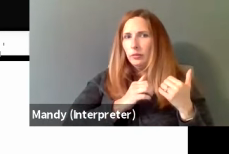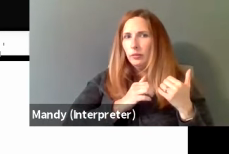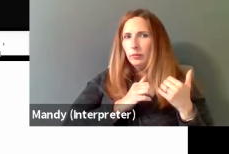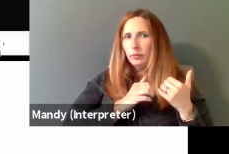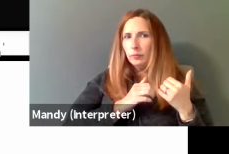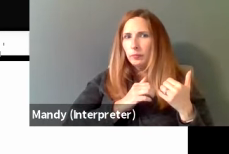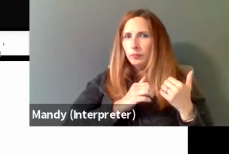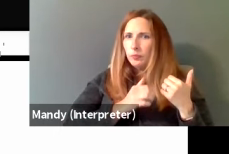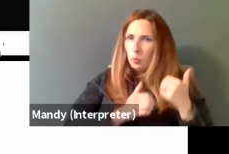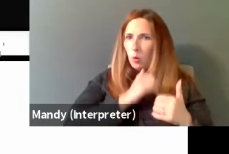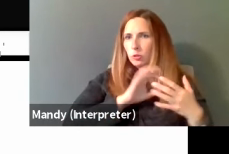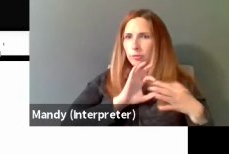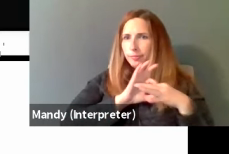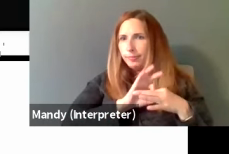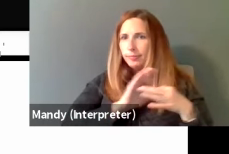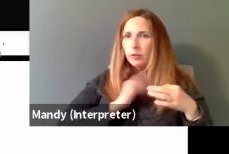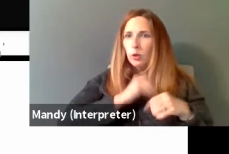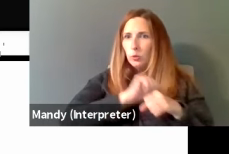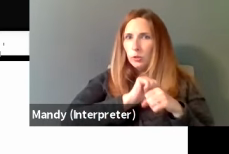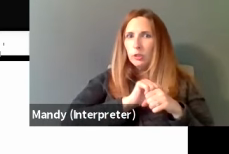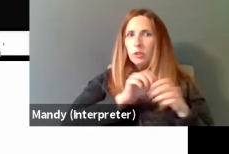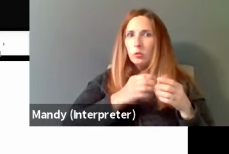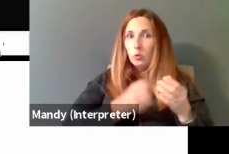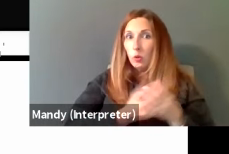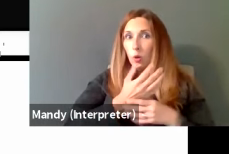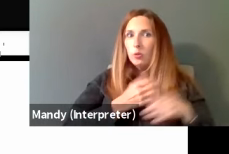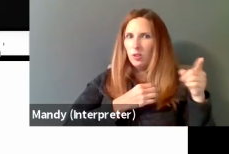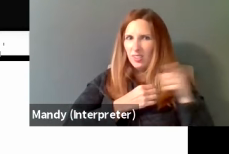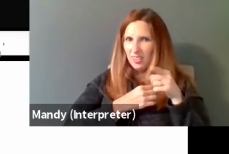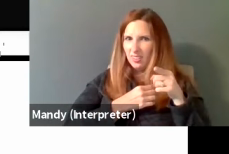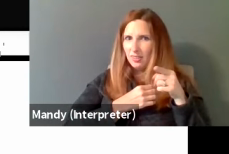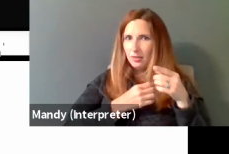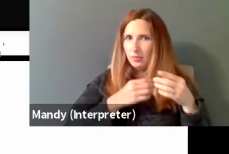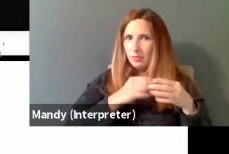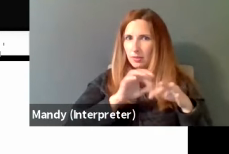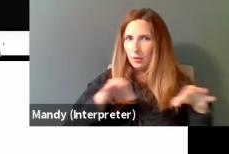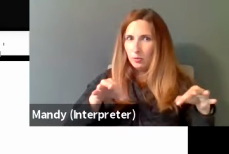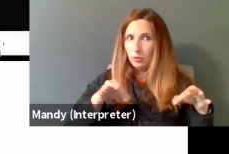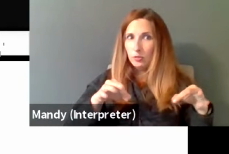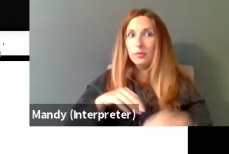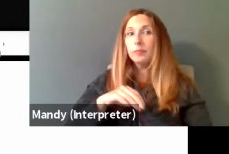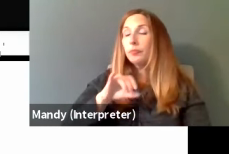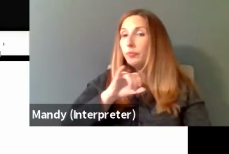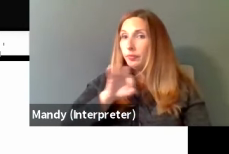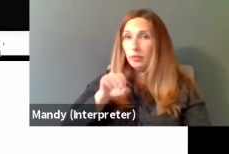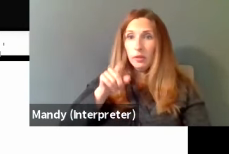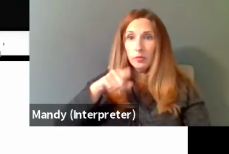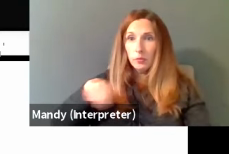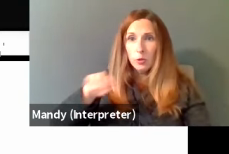to our work and our growth are these languages. Now, if you are not an immigrant or refugee organization